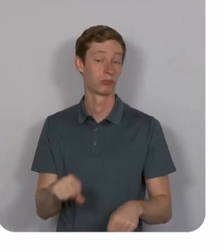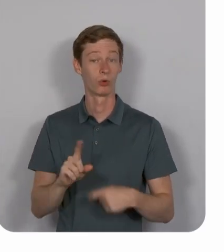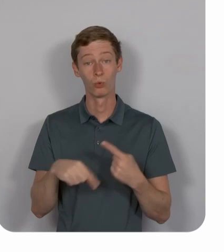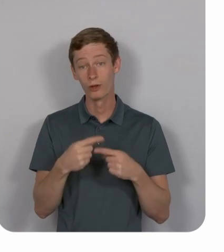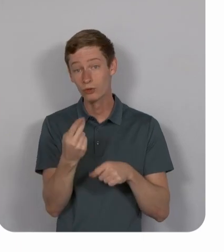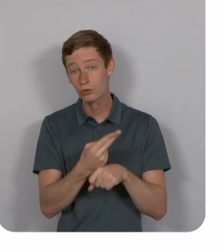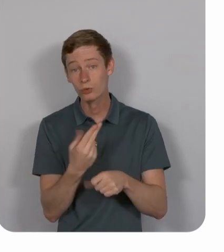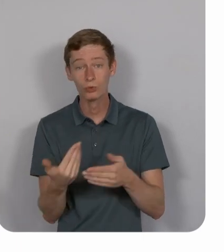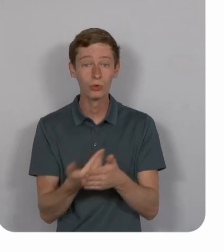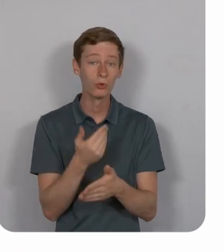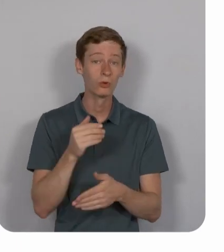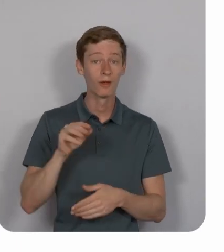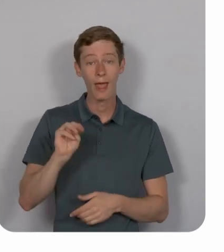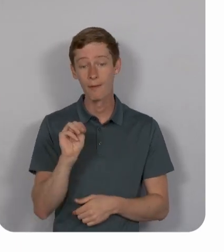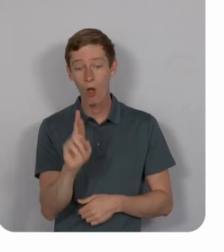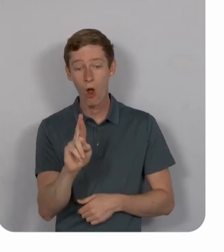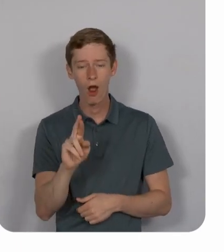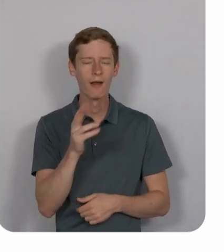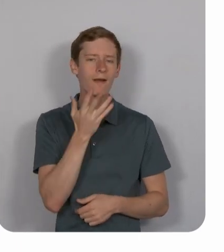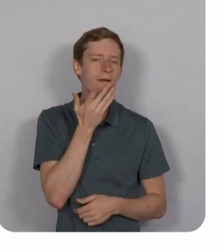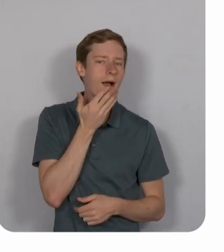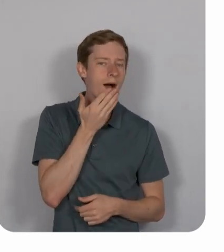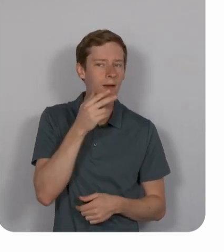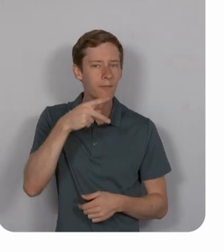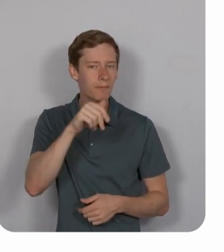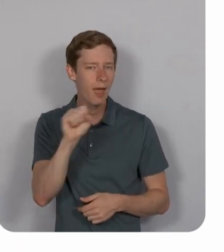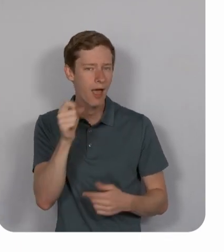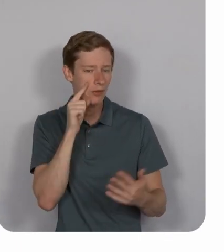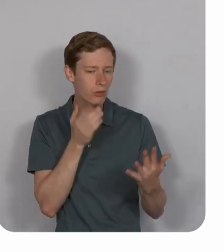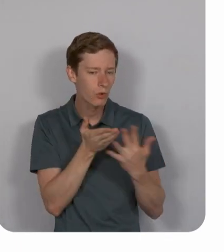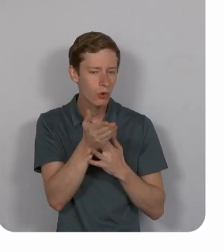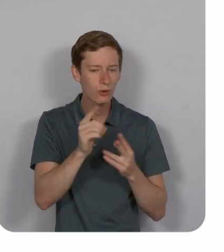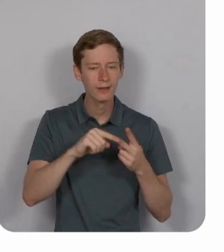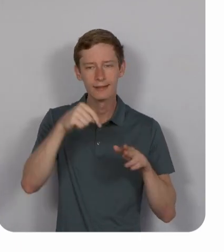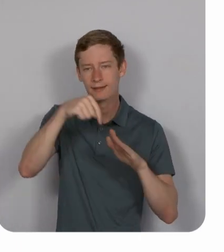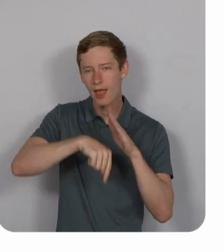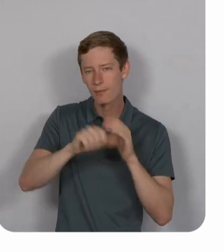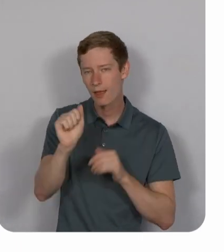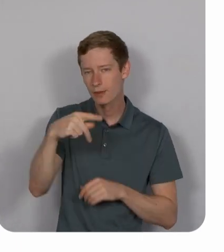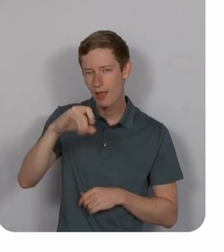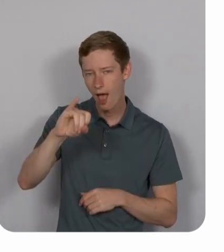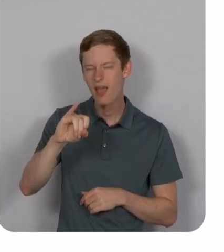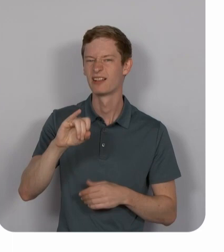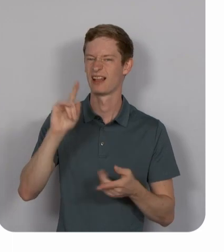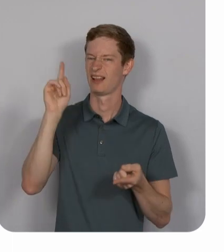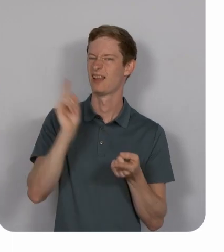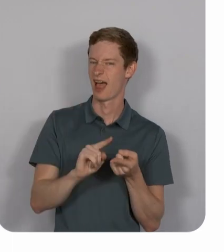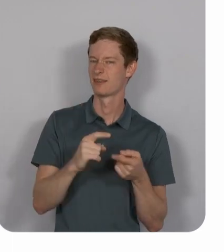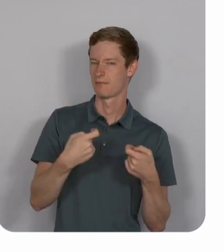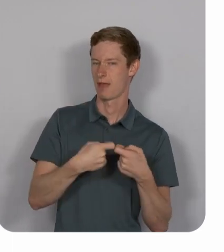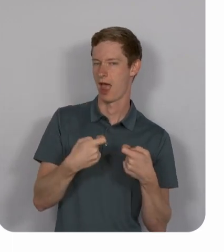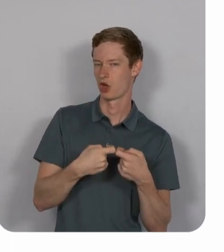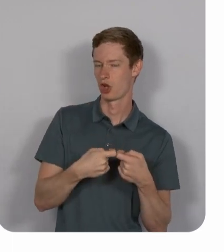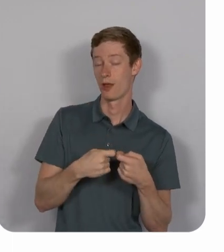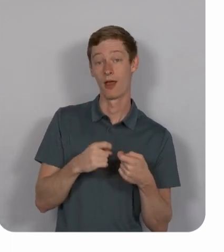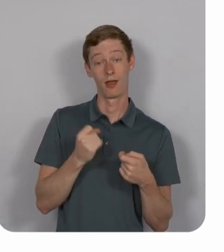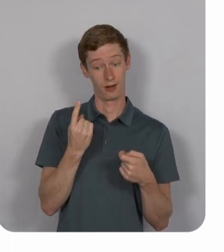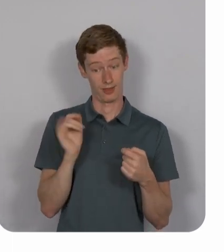as color passthrough and the Depth API, battery life will be lower. The trade off, though, leads to some amazing results.